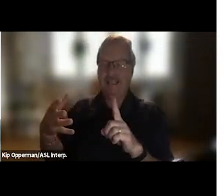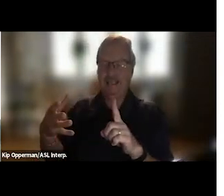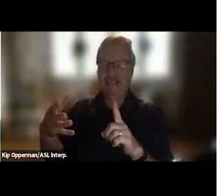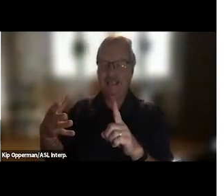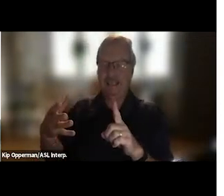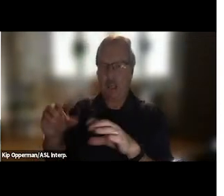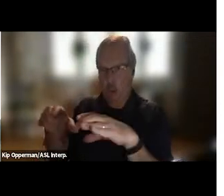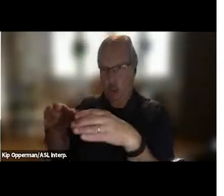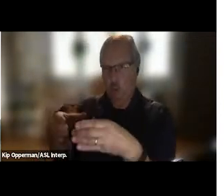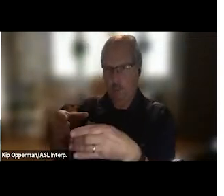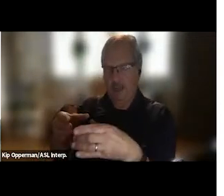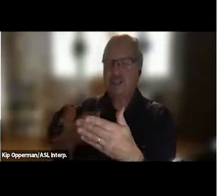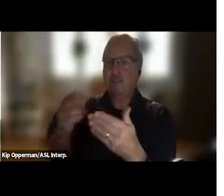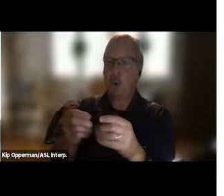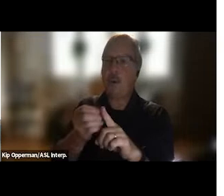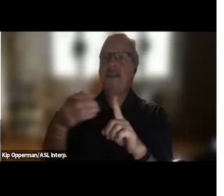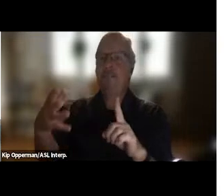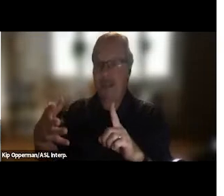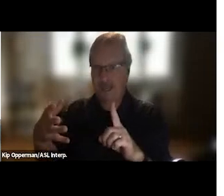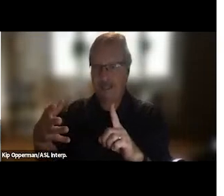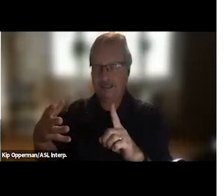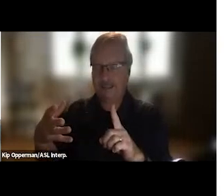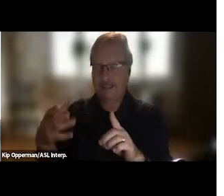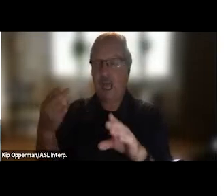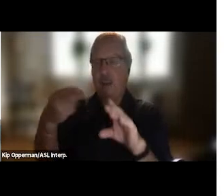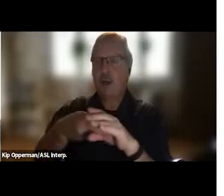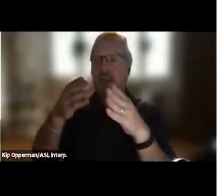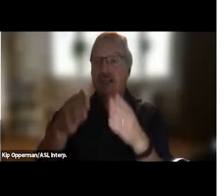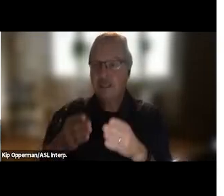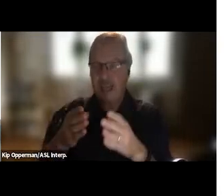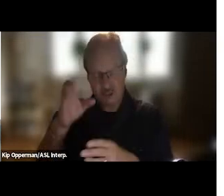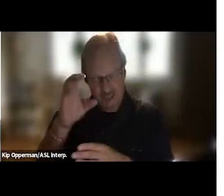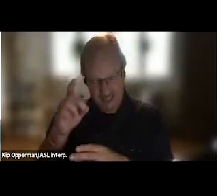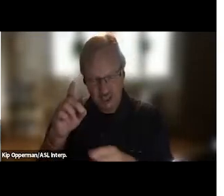as our program expanded. Participants education and group counseling,